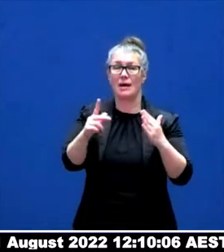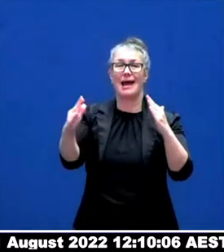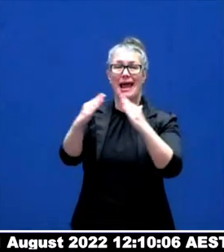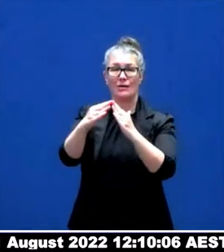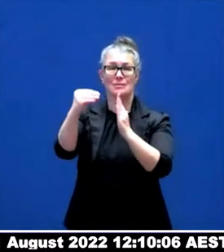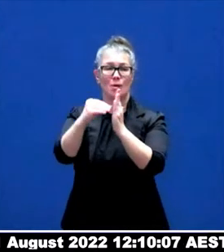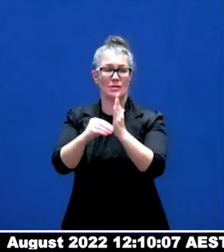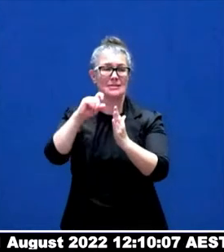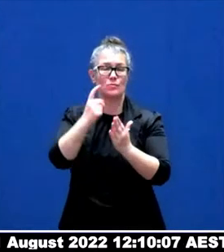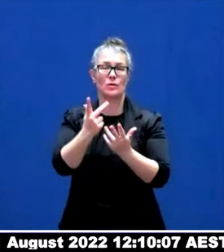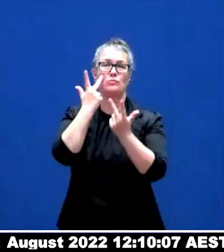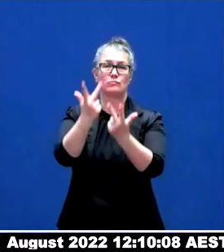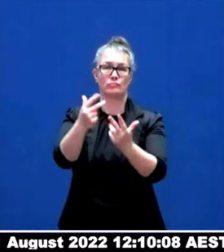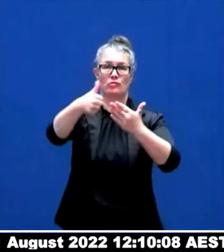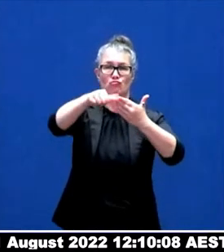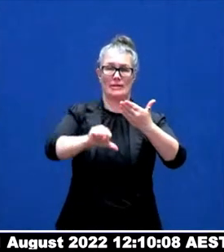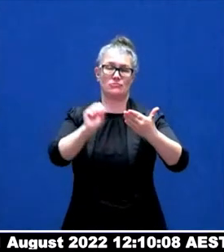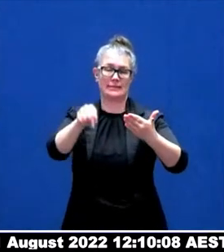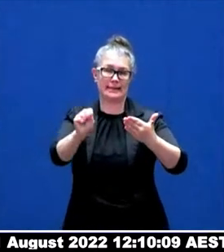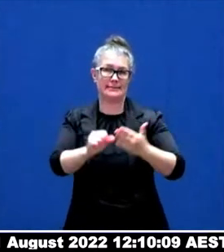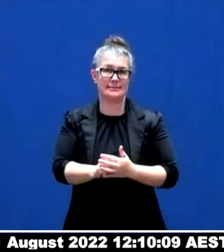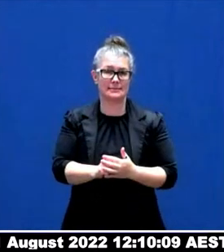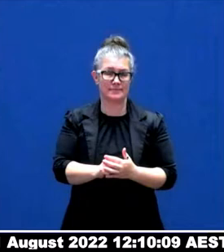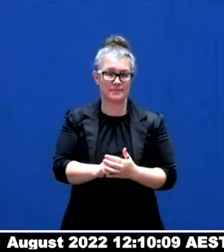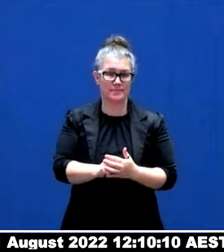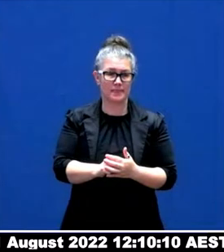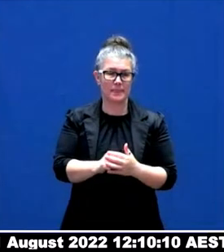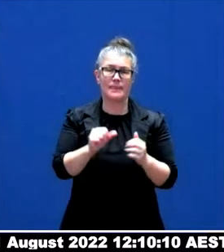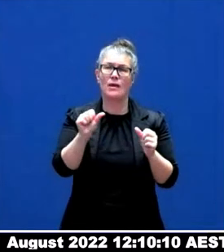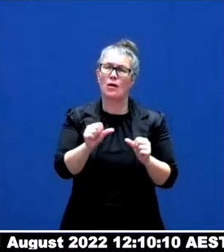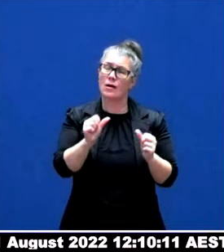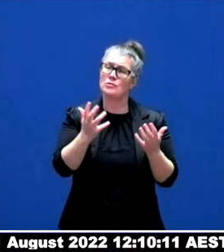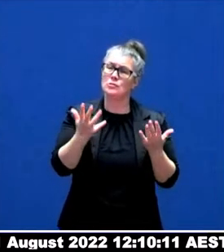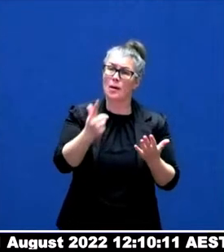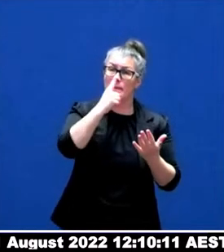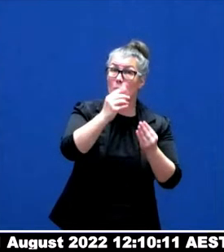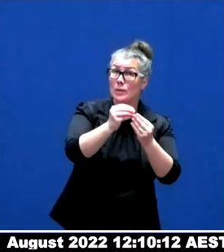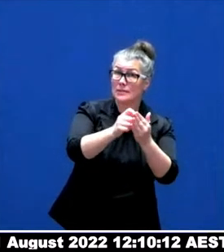And in terms of just assisting us, for people with disability, is the fact